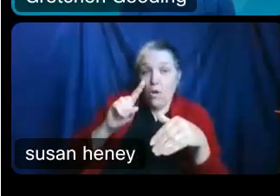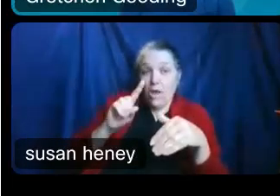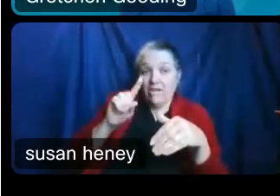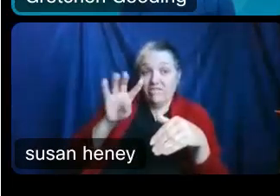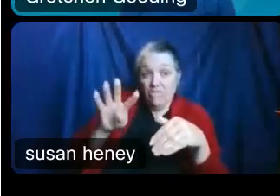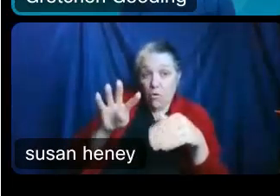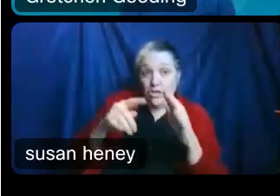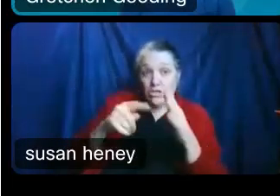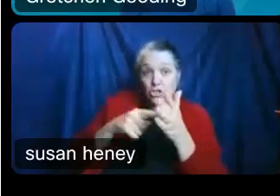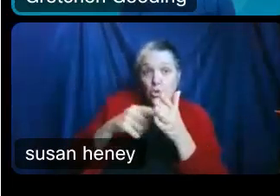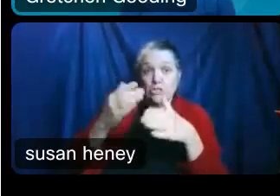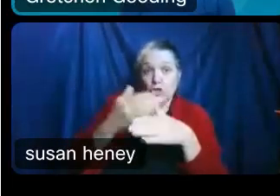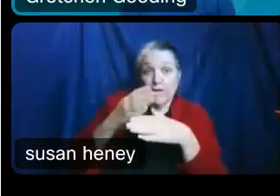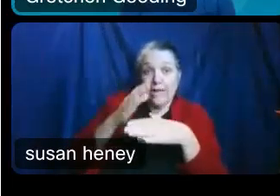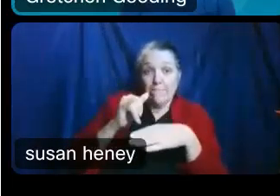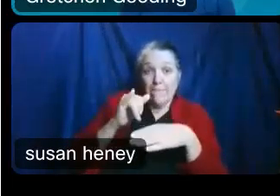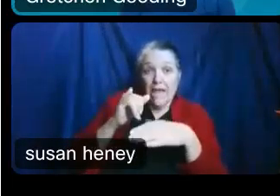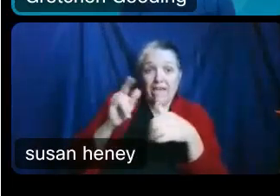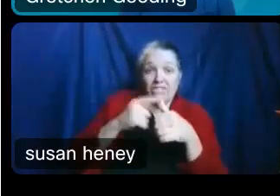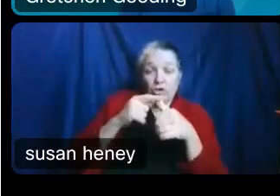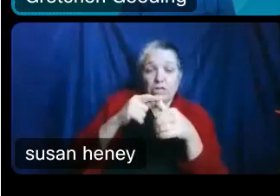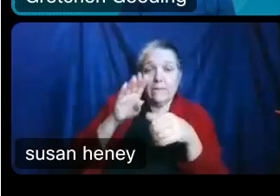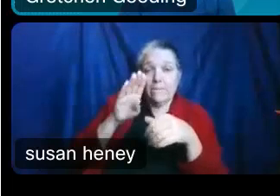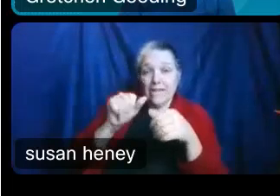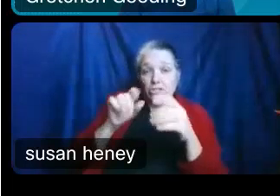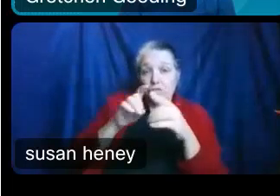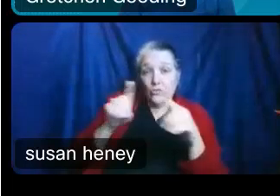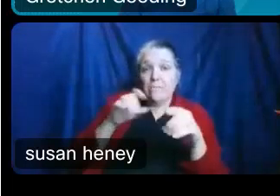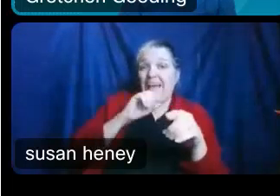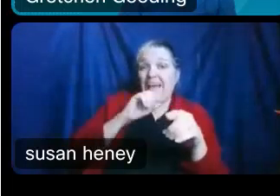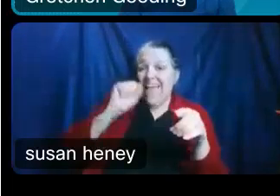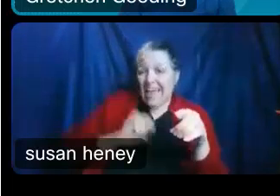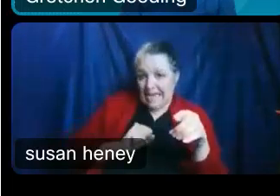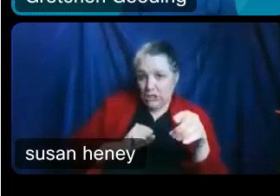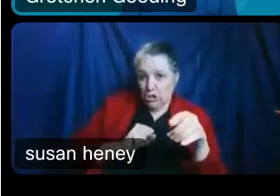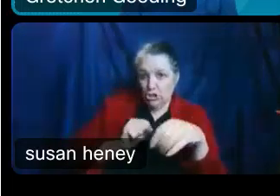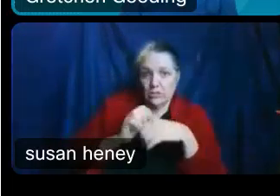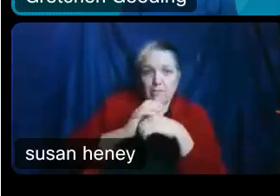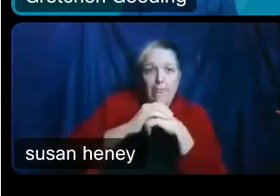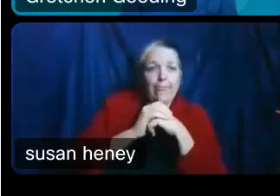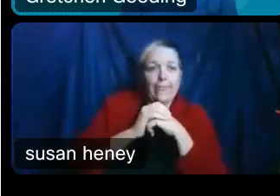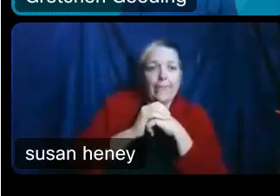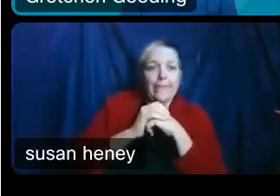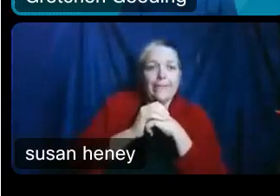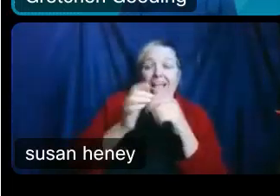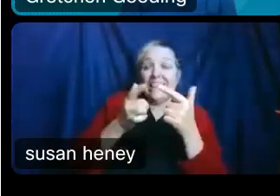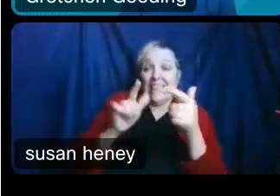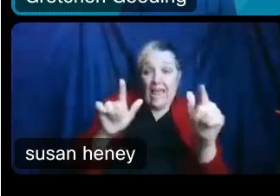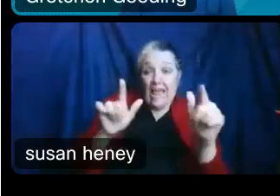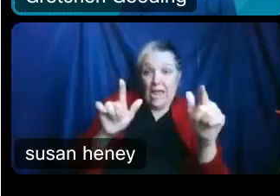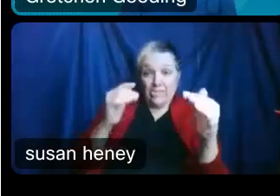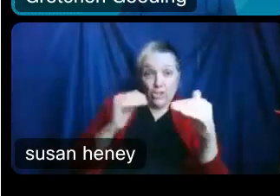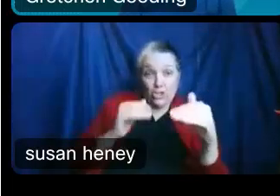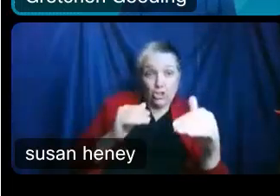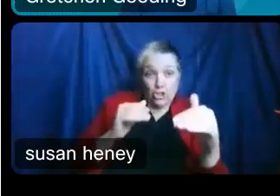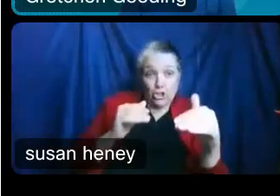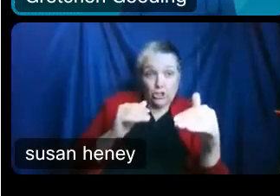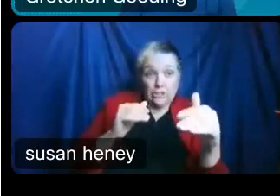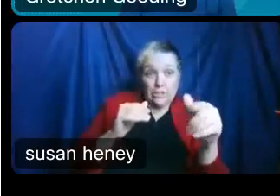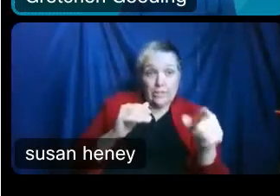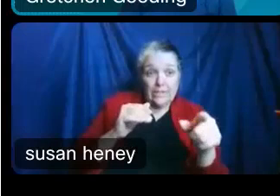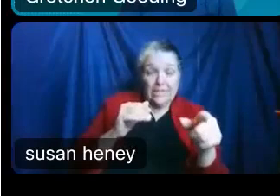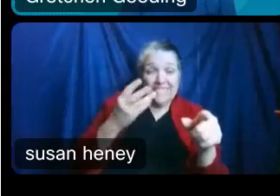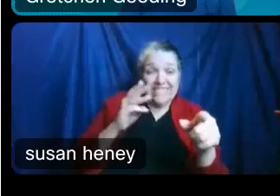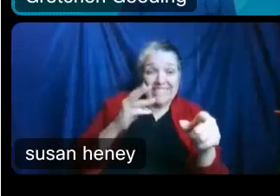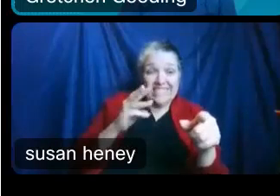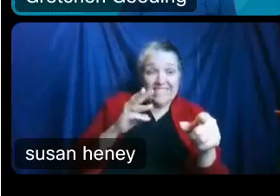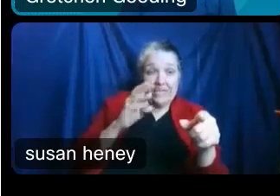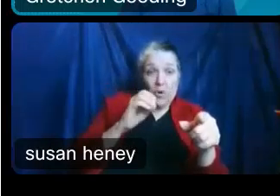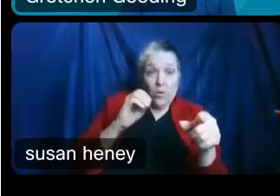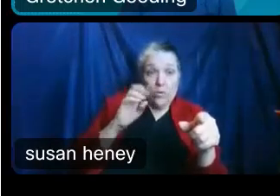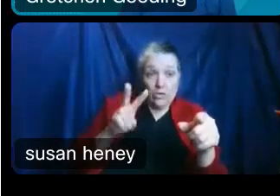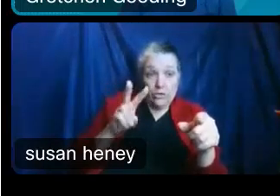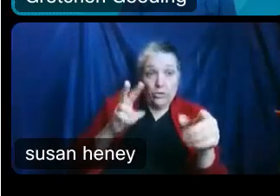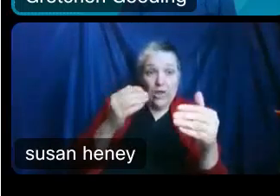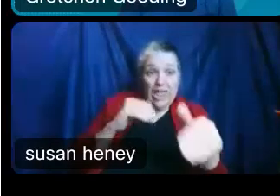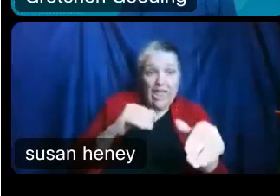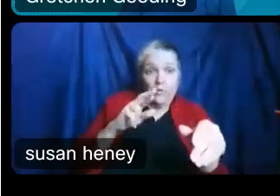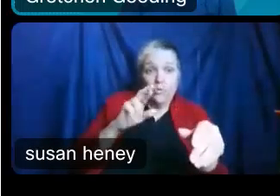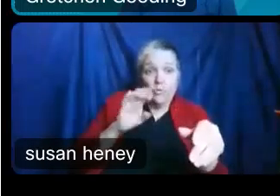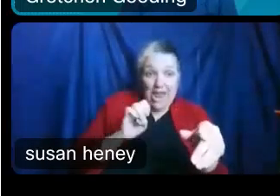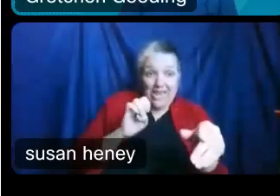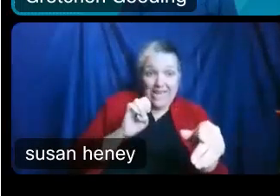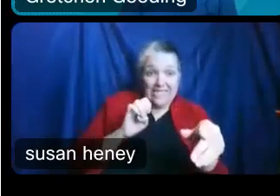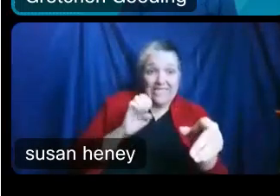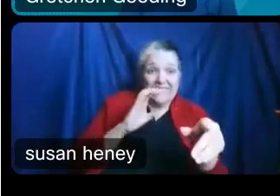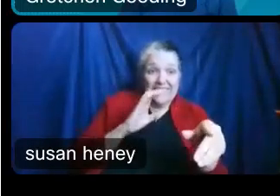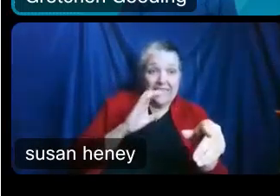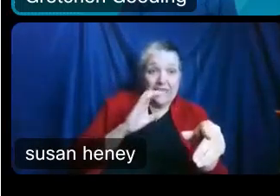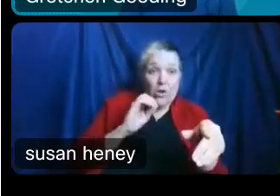by field a first bachelor's degree by age. Language tables B16002 and race tables C02015